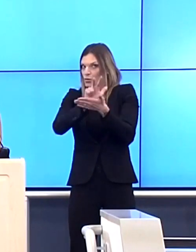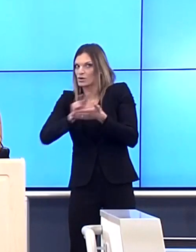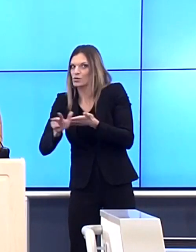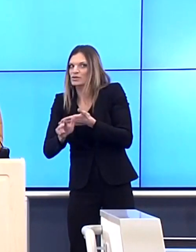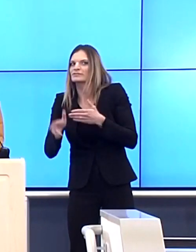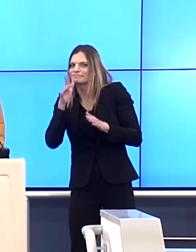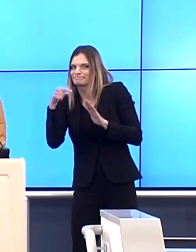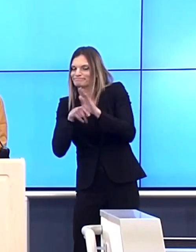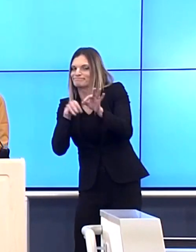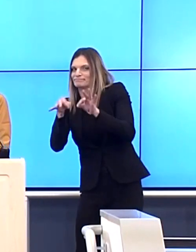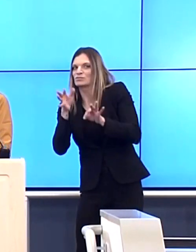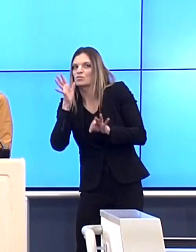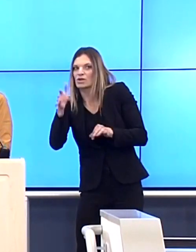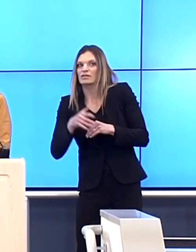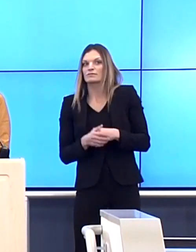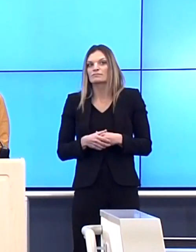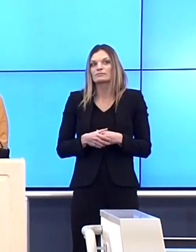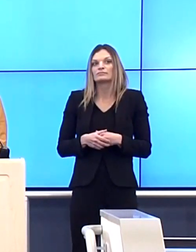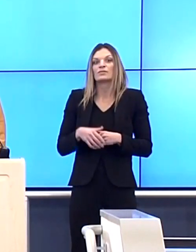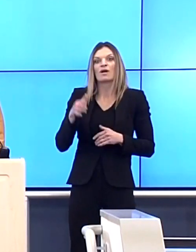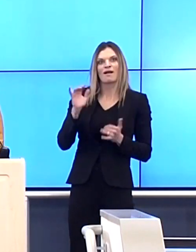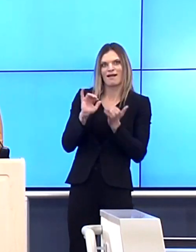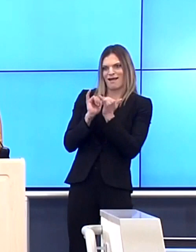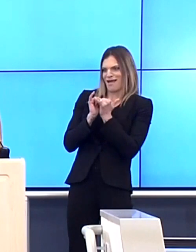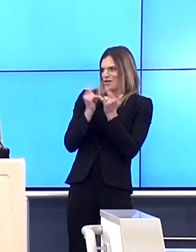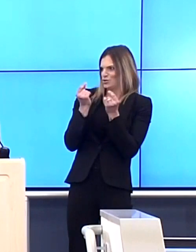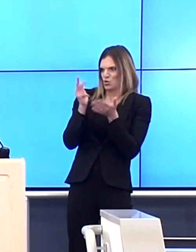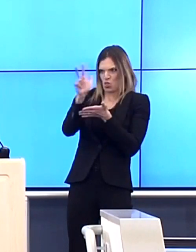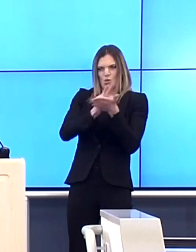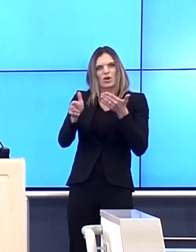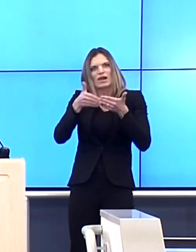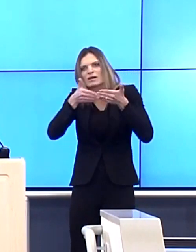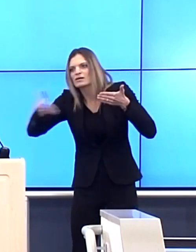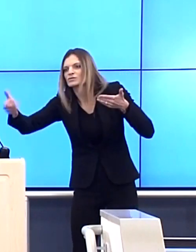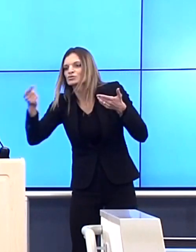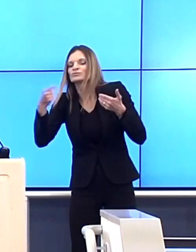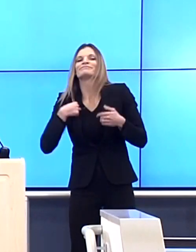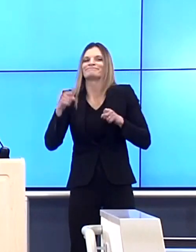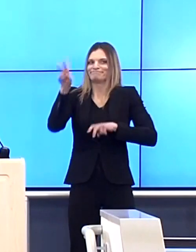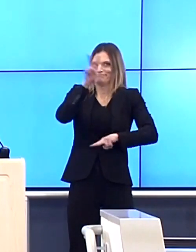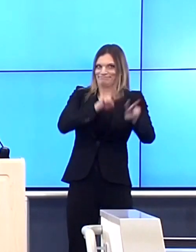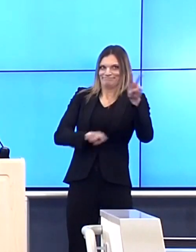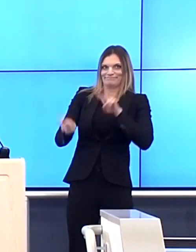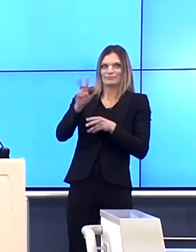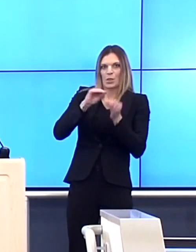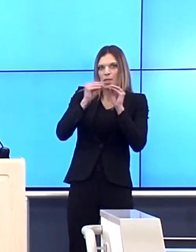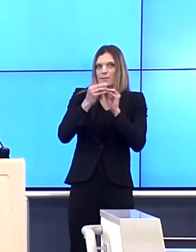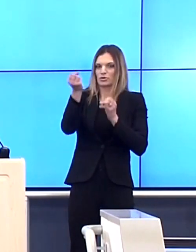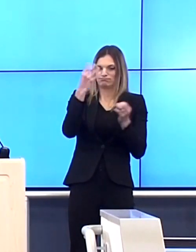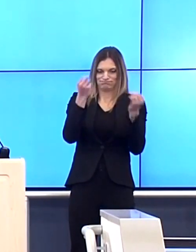WEEKS. AND WE WILL CONTINUOUSLY MONITOR AND WE WILL CONTINUOUSLY MONITOR THE DATA THROUGHOUT TO DETERMINE THE DATA THROUGHOUT TO DETERMINE NEXT STEPS.